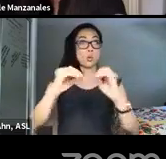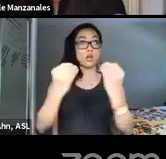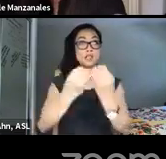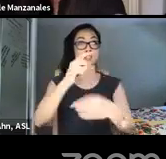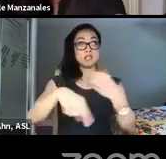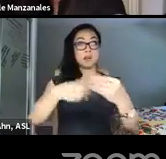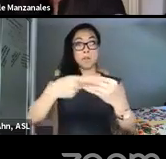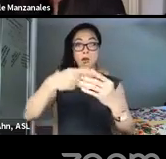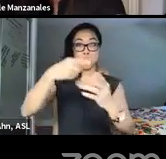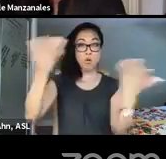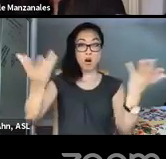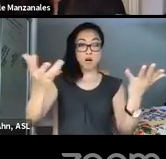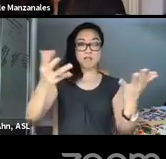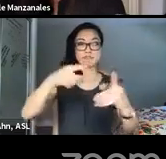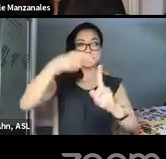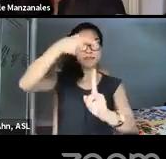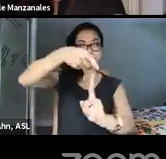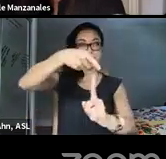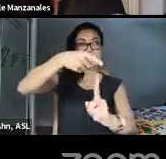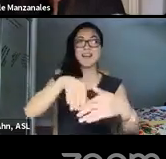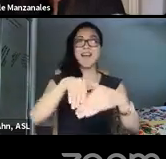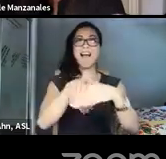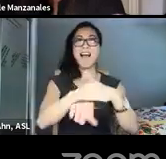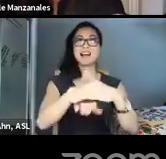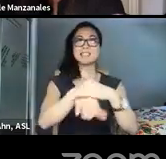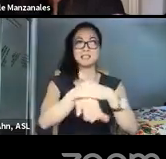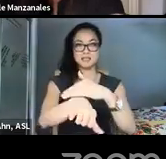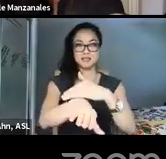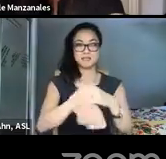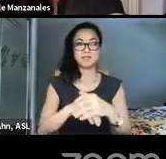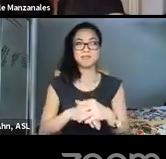on this Facebook Live probably feel the same way.